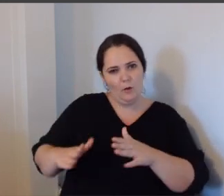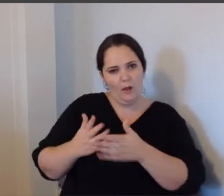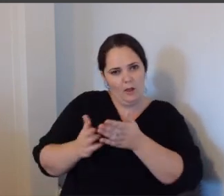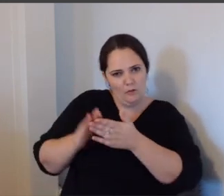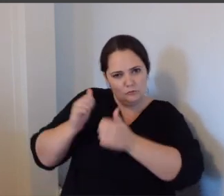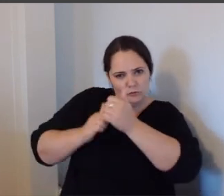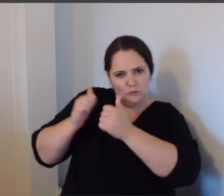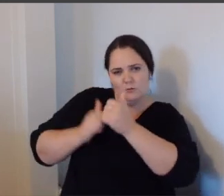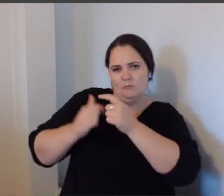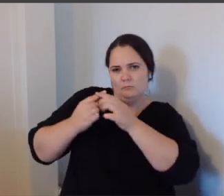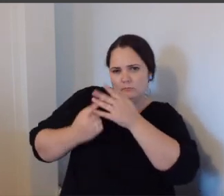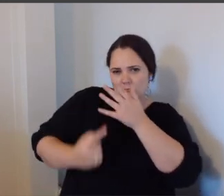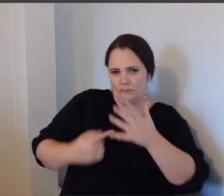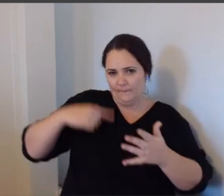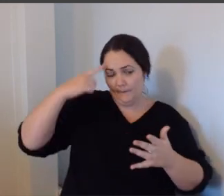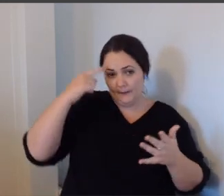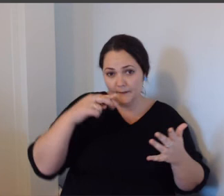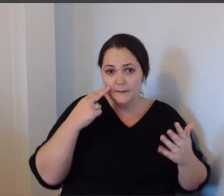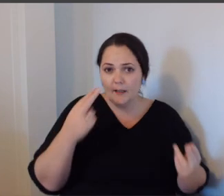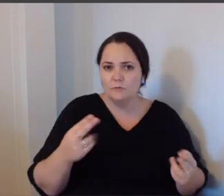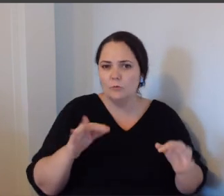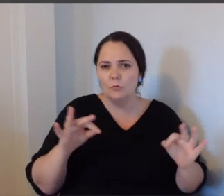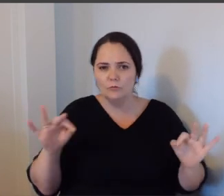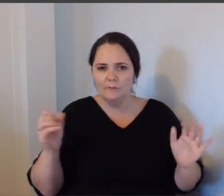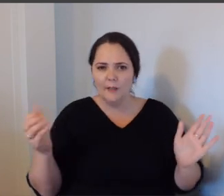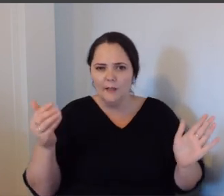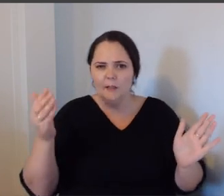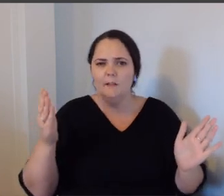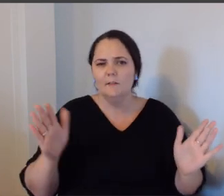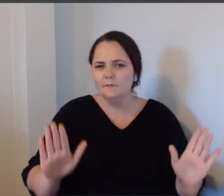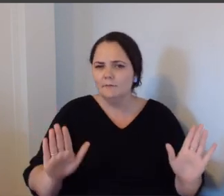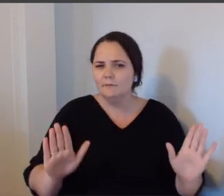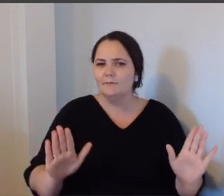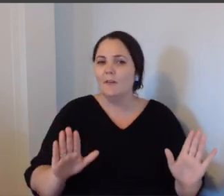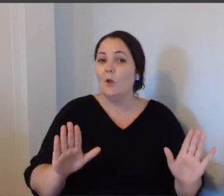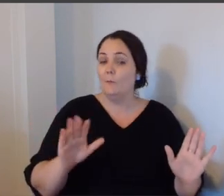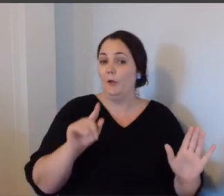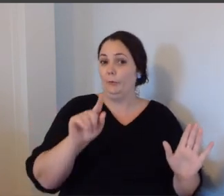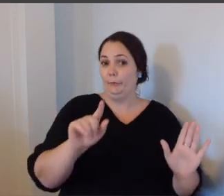And things become trickier however, when we demand or expect our artists, our actors, our